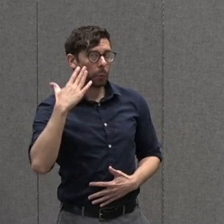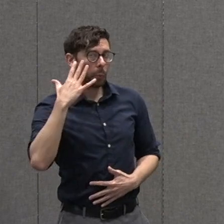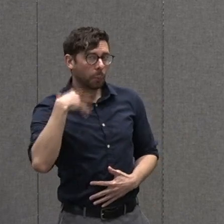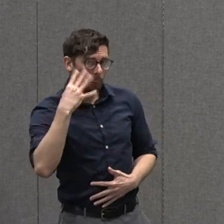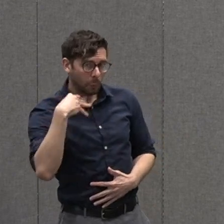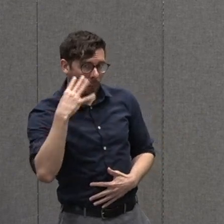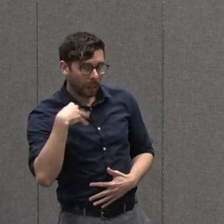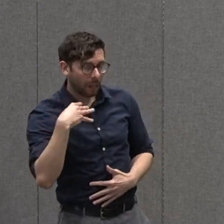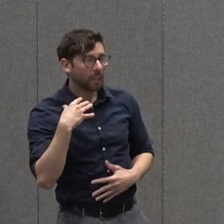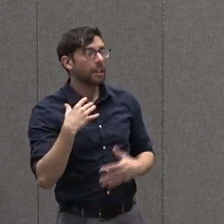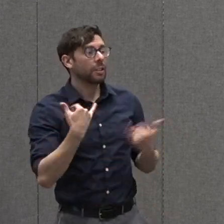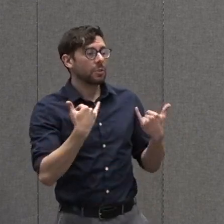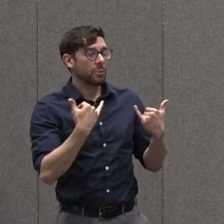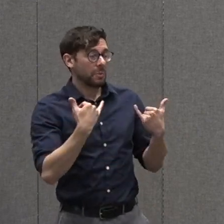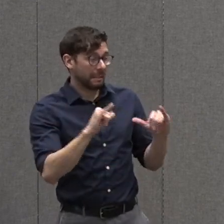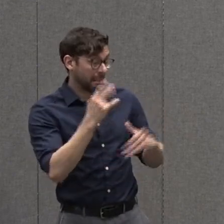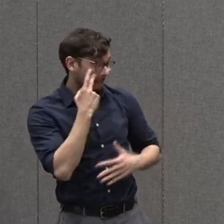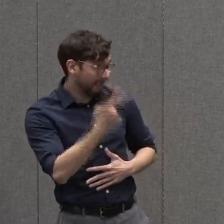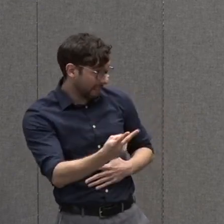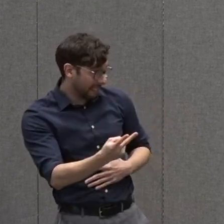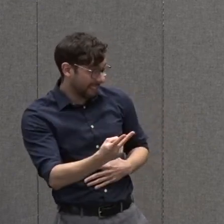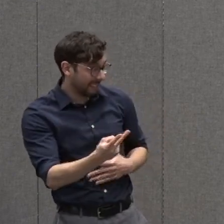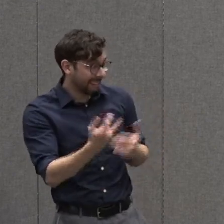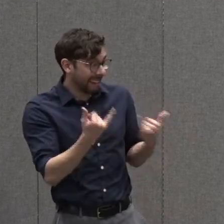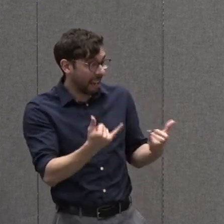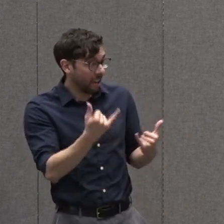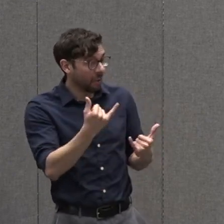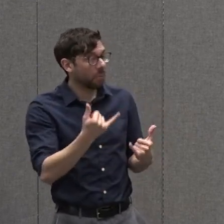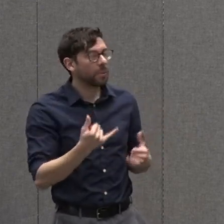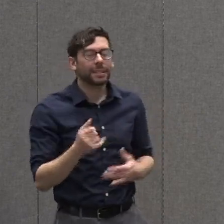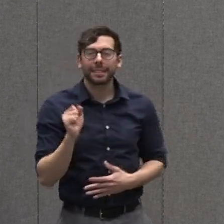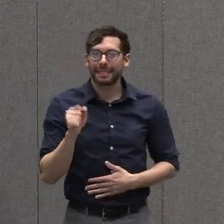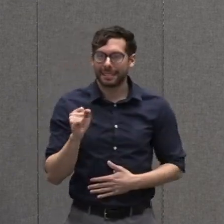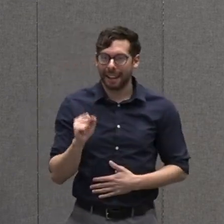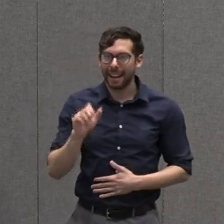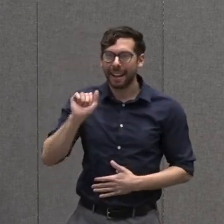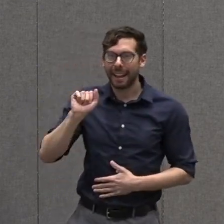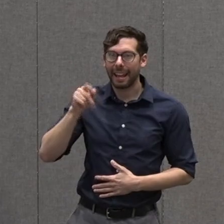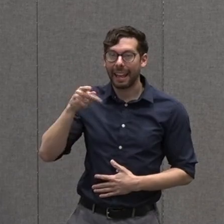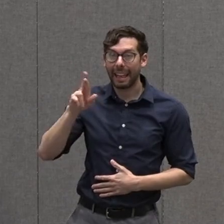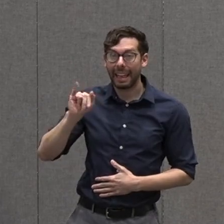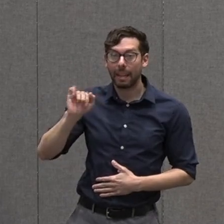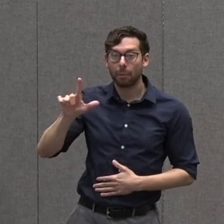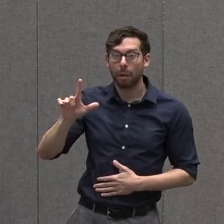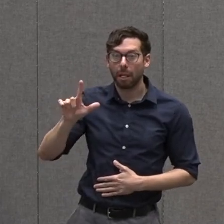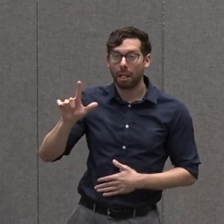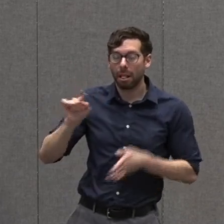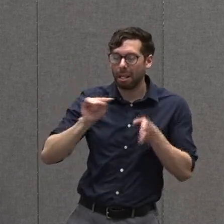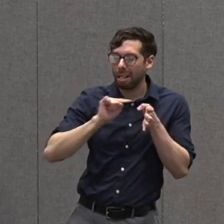Right, we're in early April, and this is the time when snakes start to emerge from their dens.